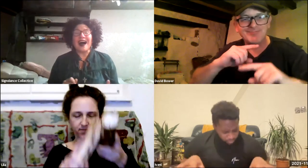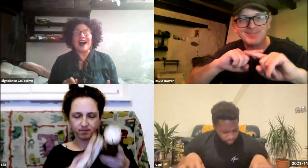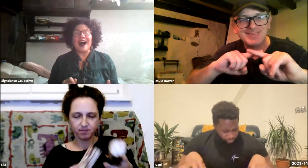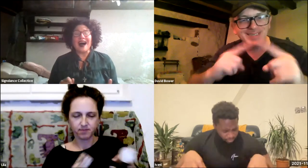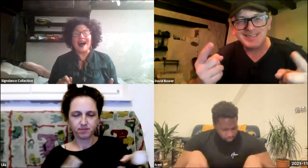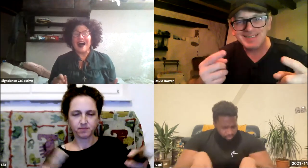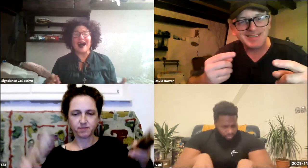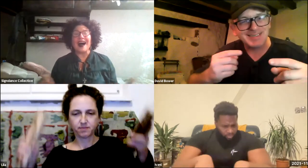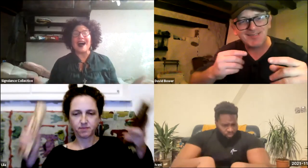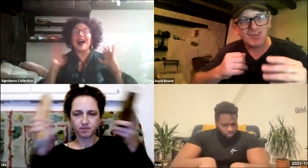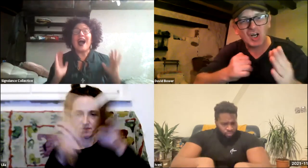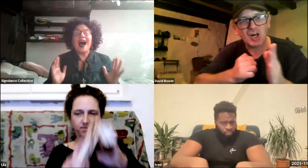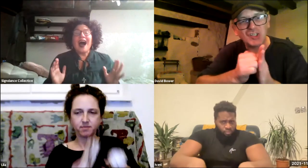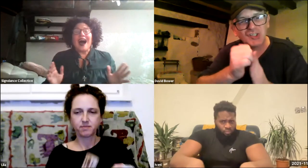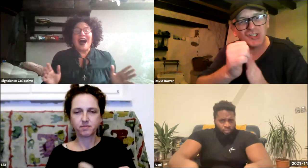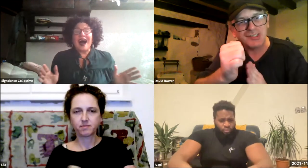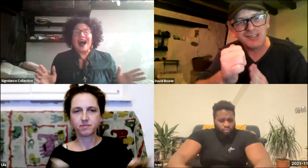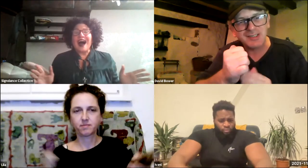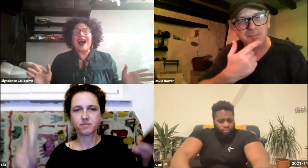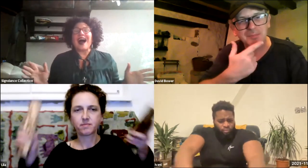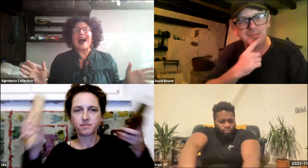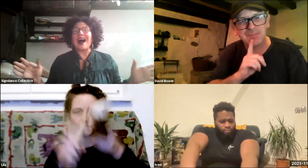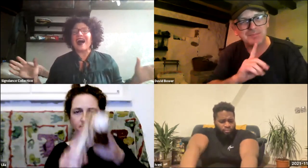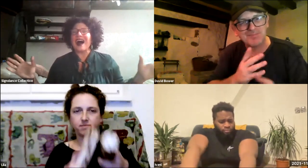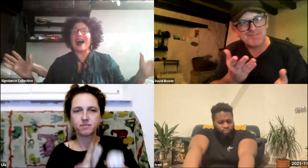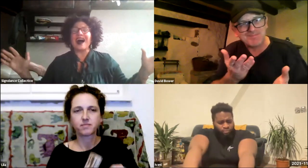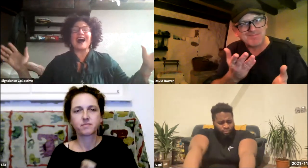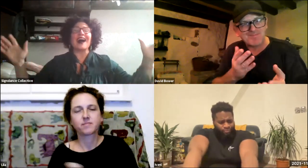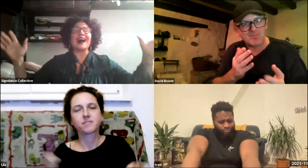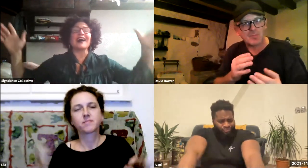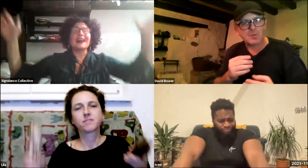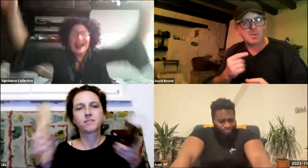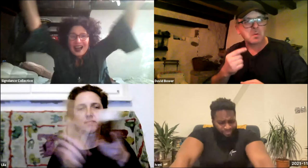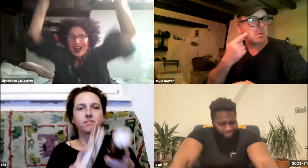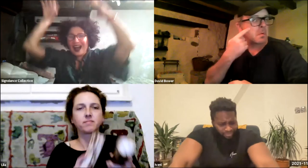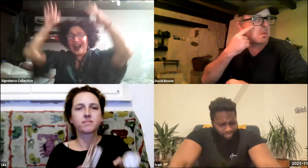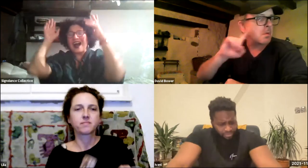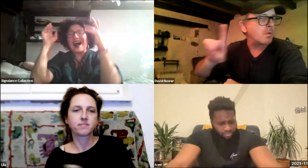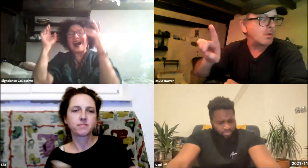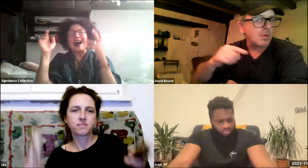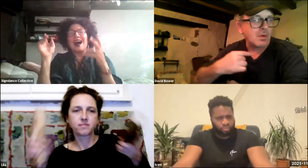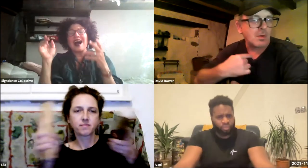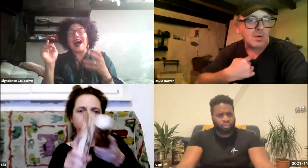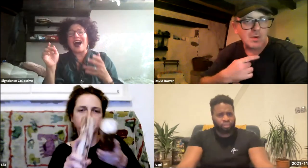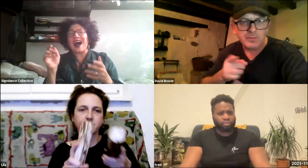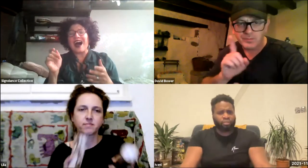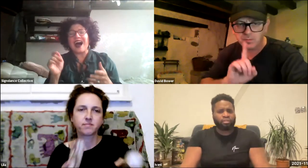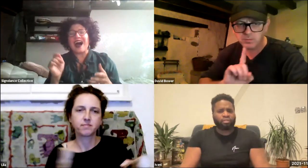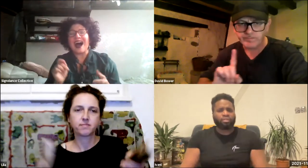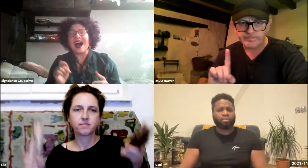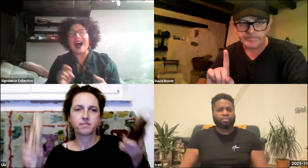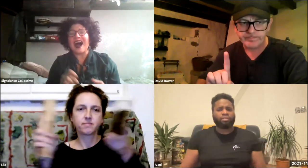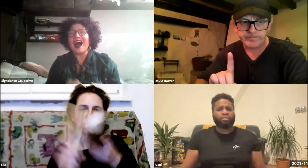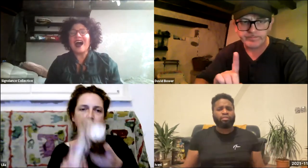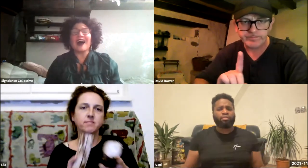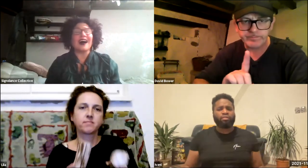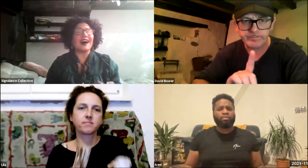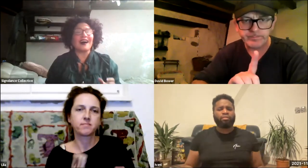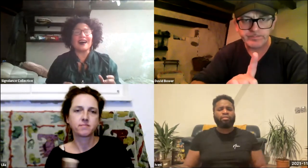I can see one question, which